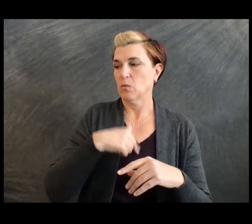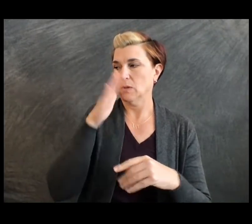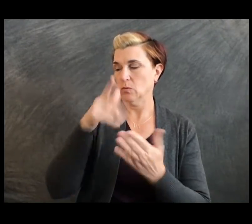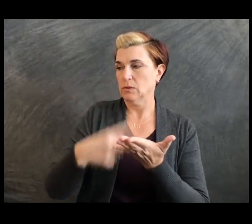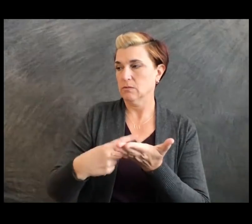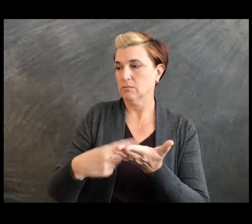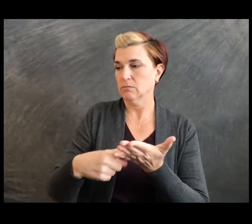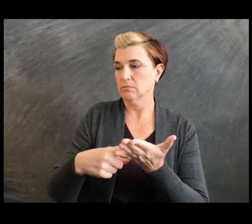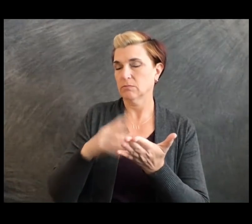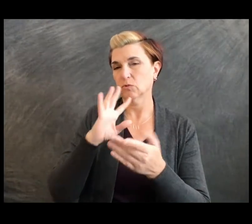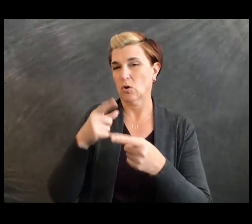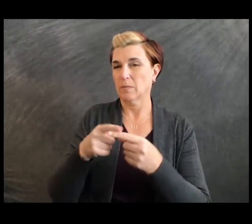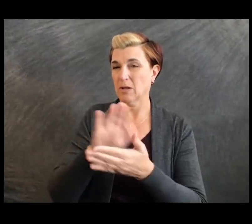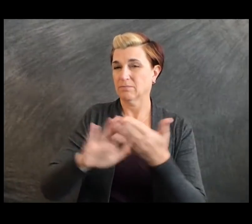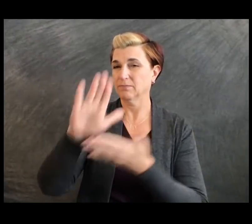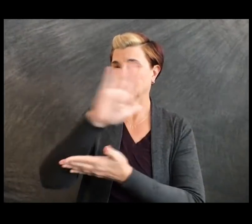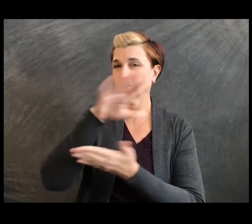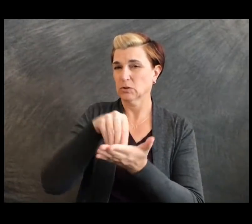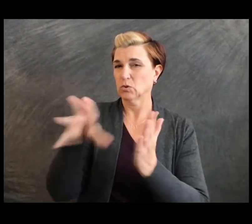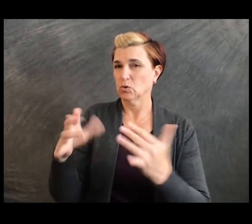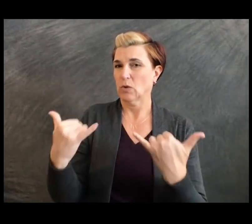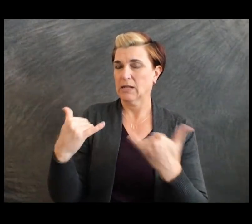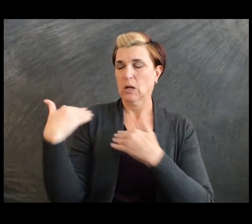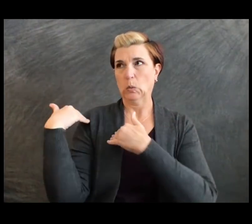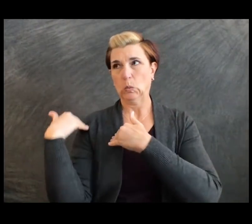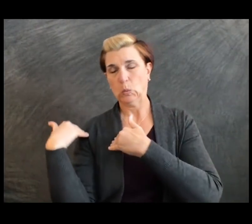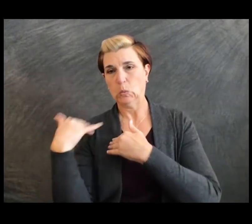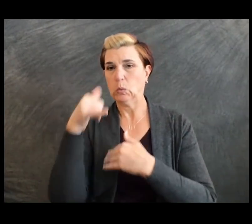under a great burden right now so we will be talking about that further but